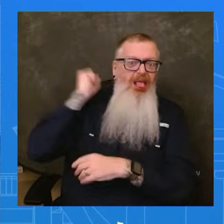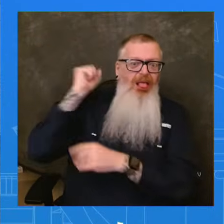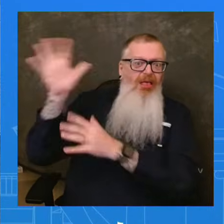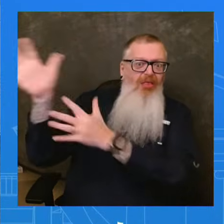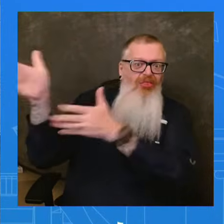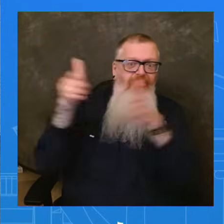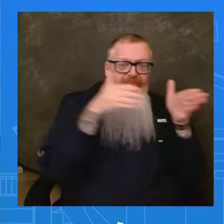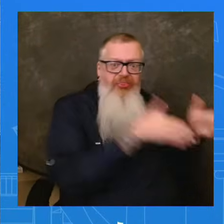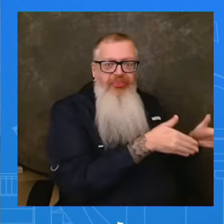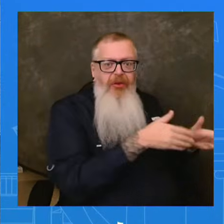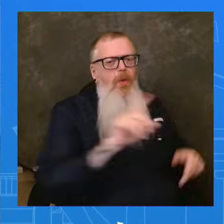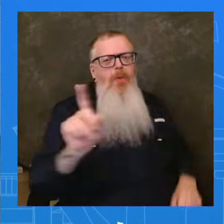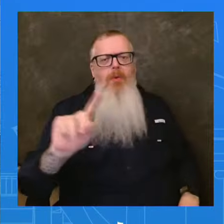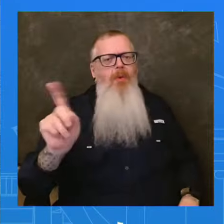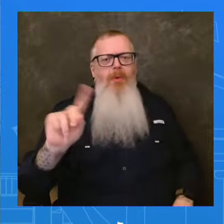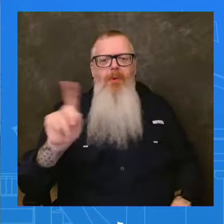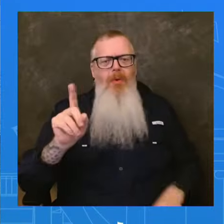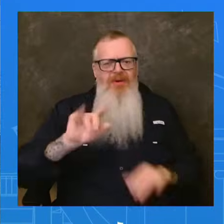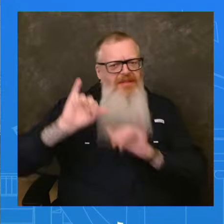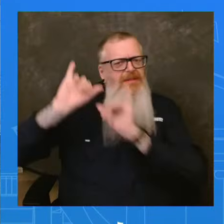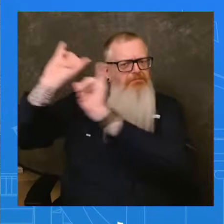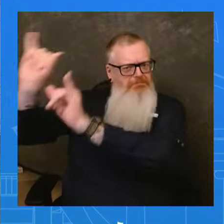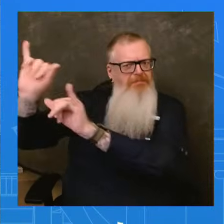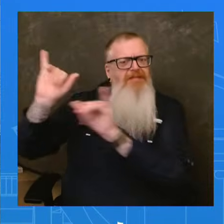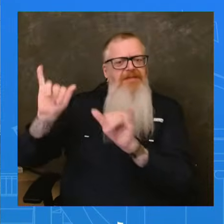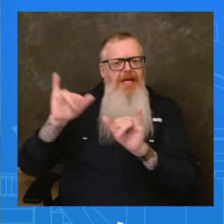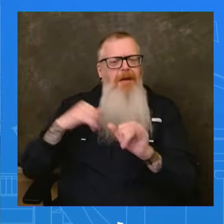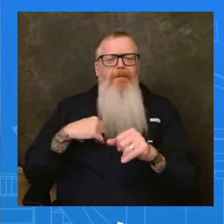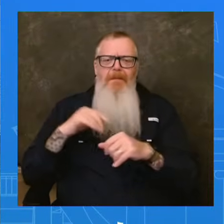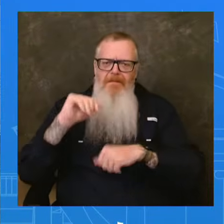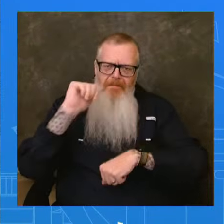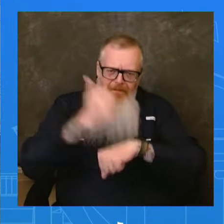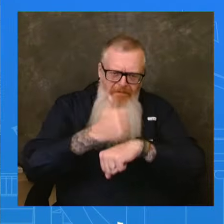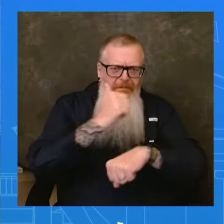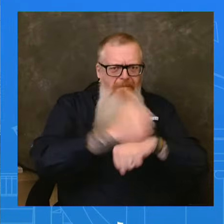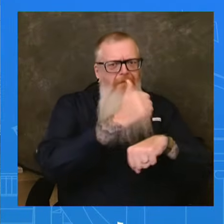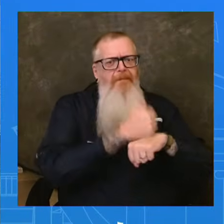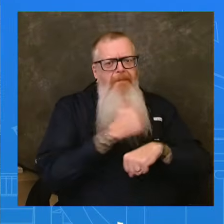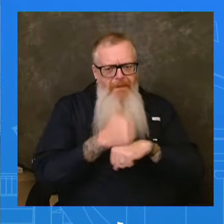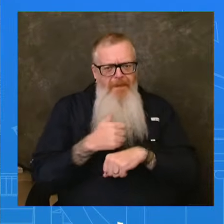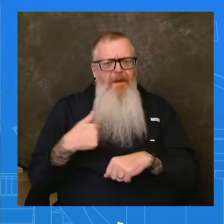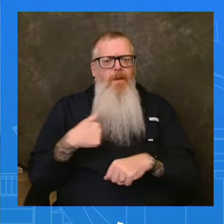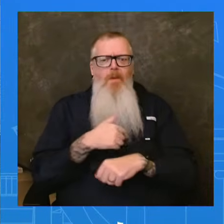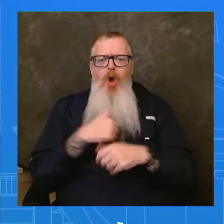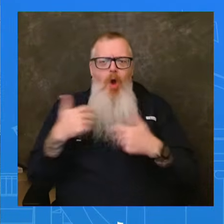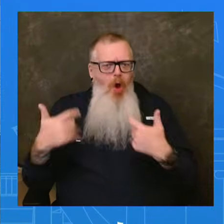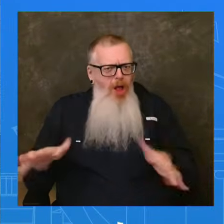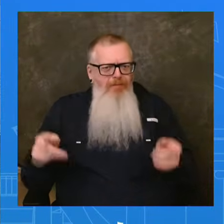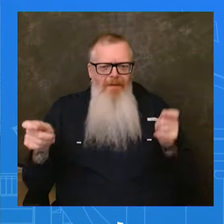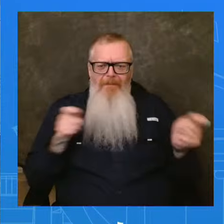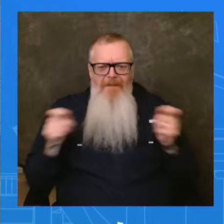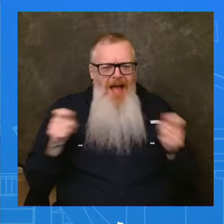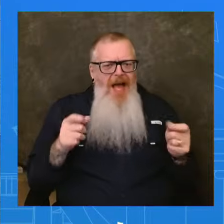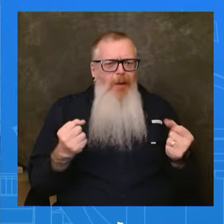We have managed multiple simultaneous catastrophic incidents before, and we are prepared to do this again.